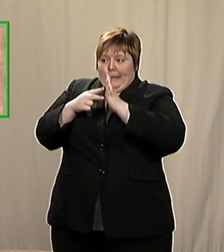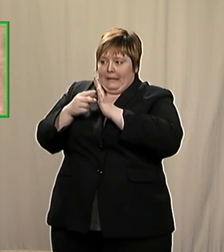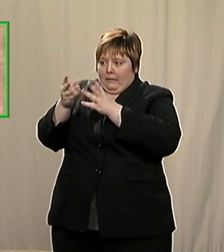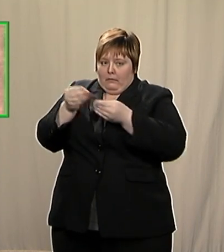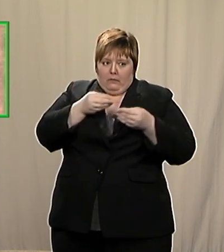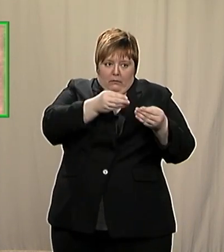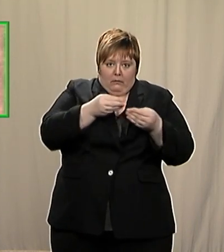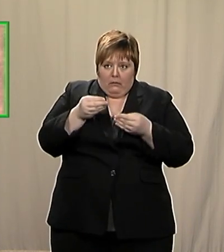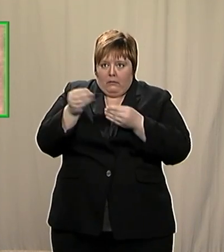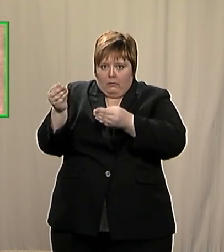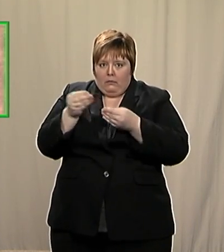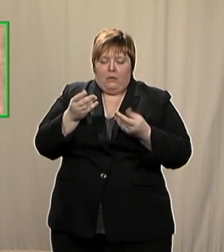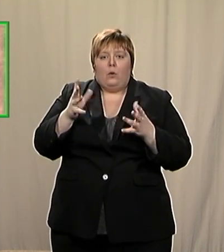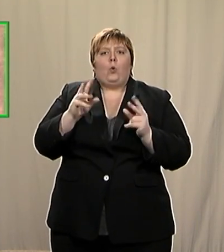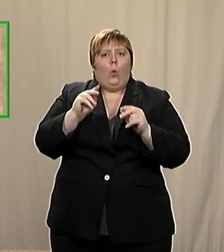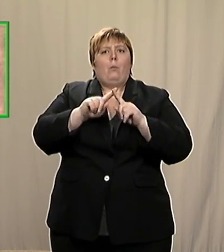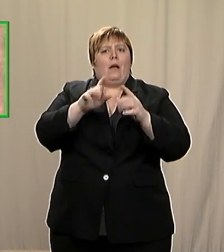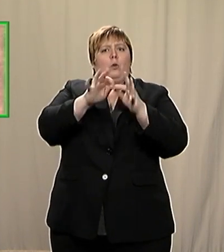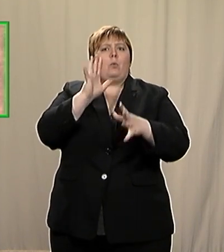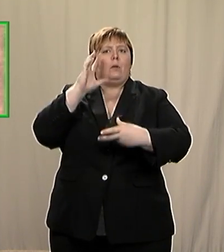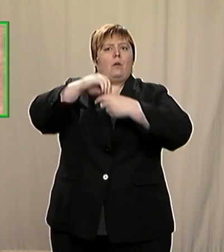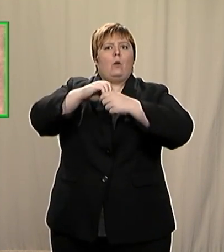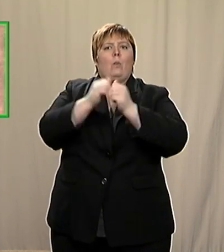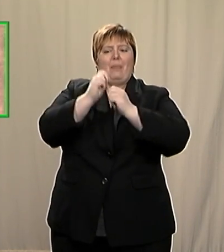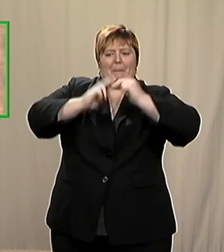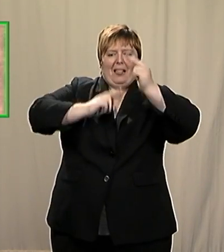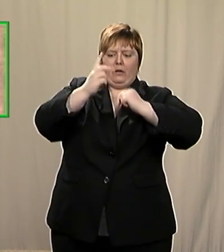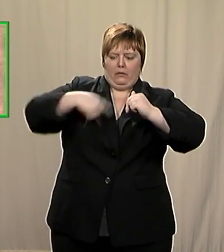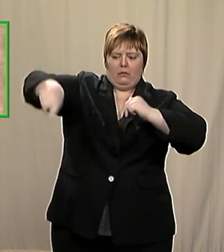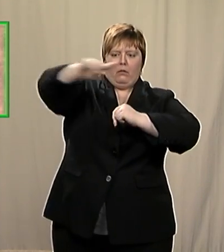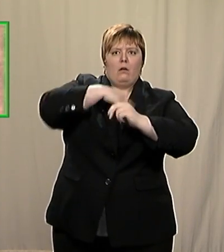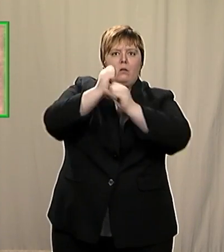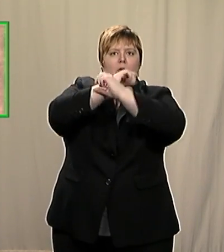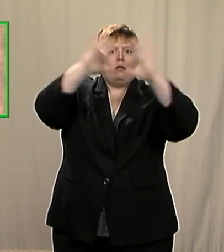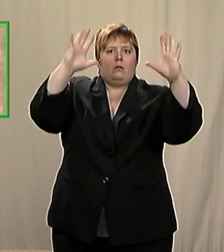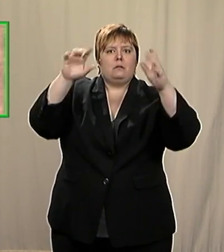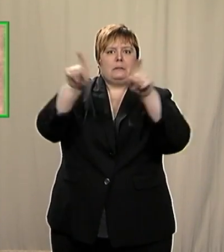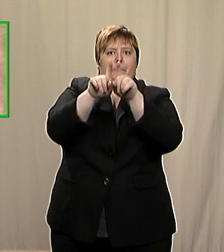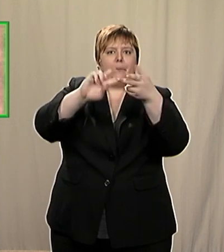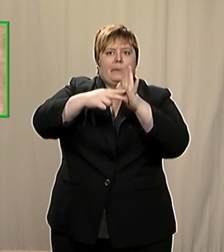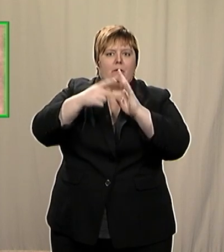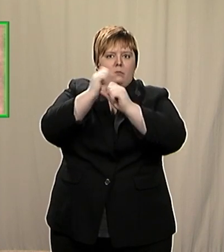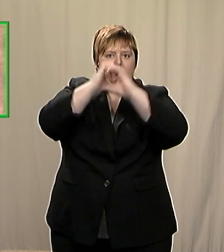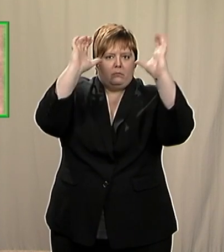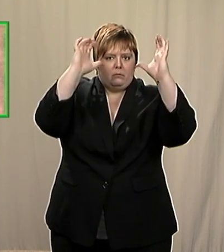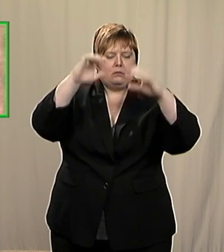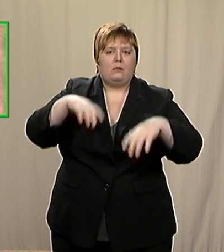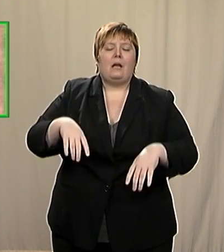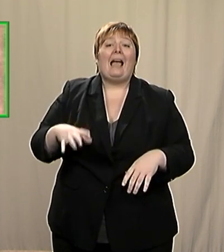And more recently Belanger, a researcher from Montreal,